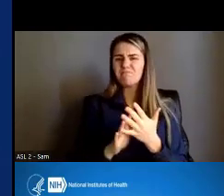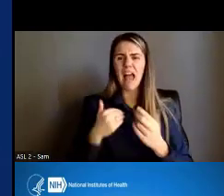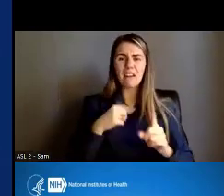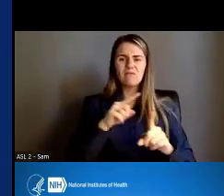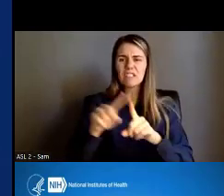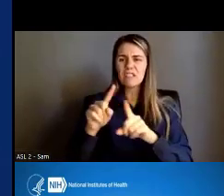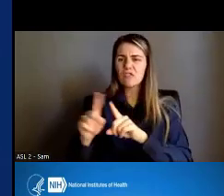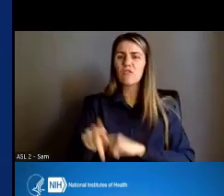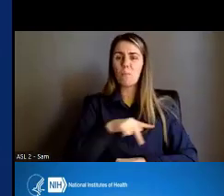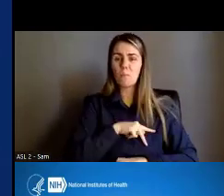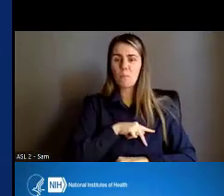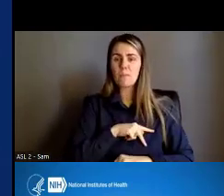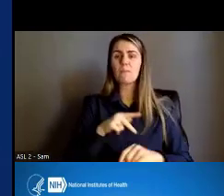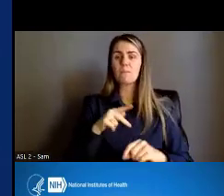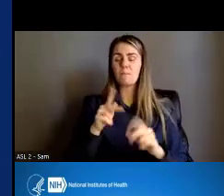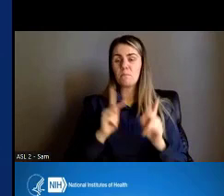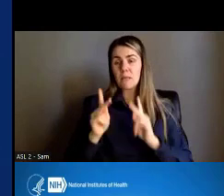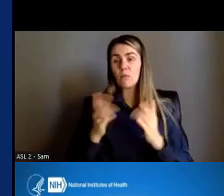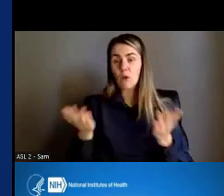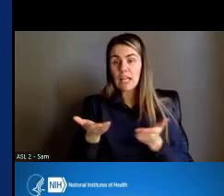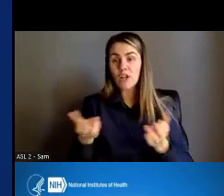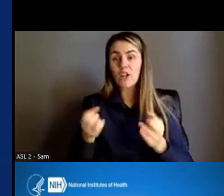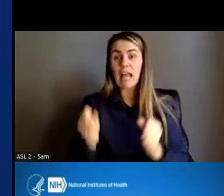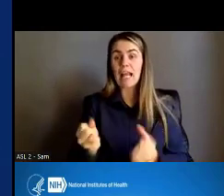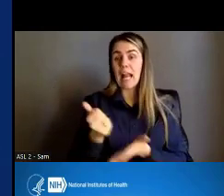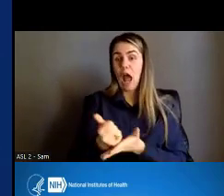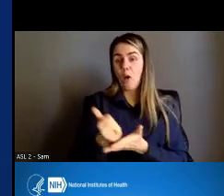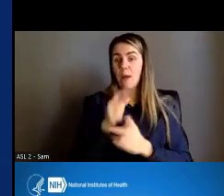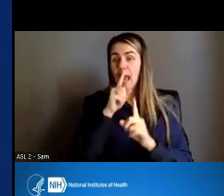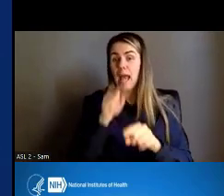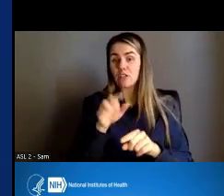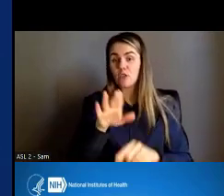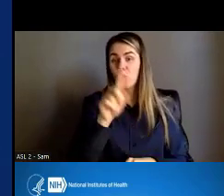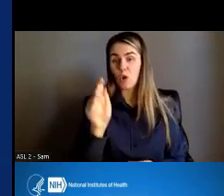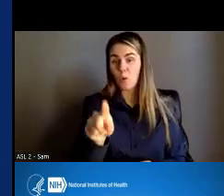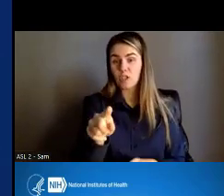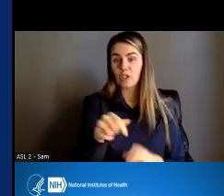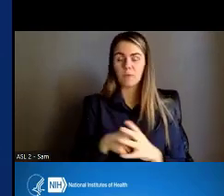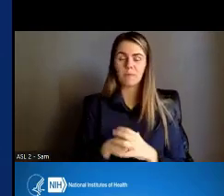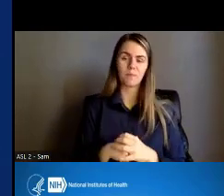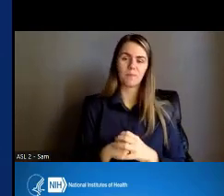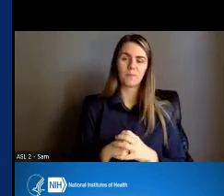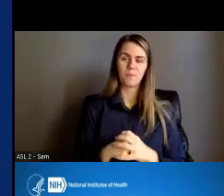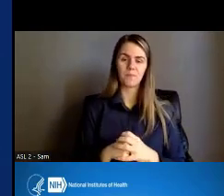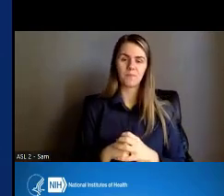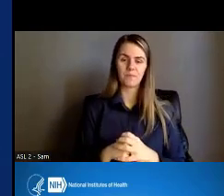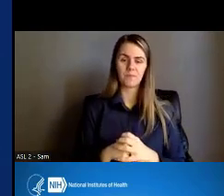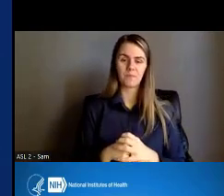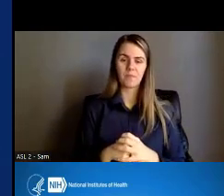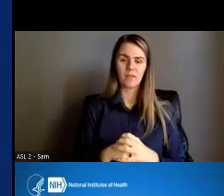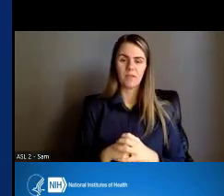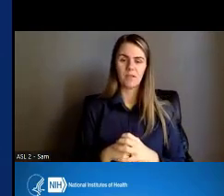So let's go ahead and get to a couple of these that were the most asked, the most upvoted,